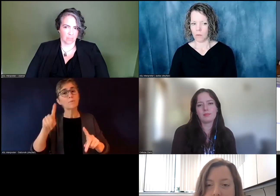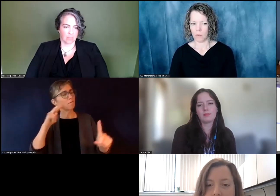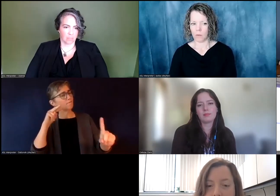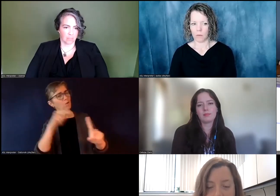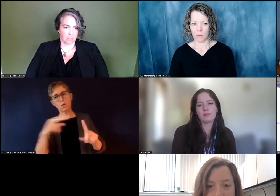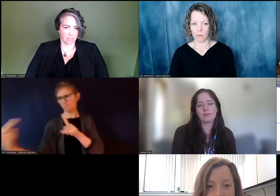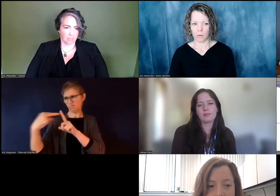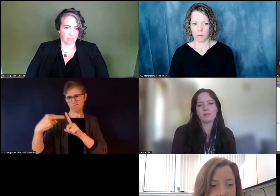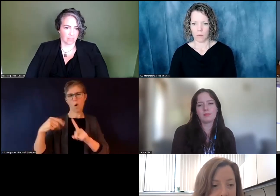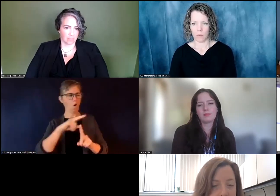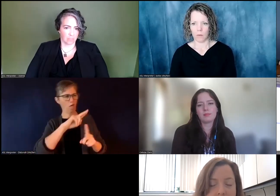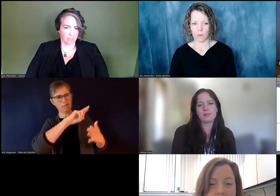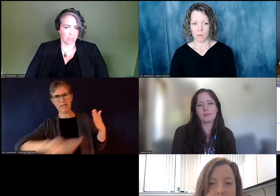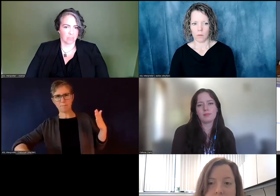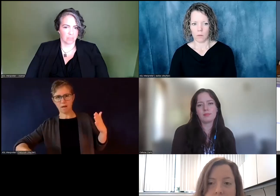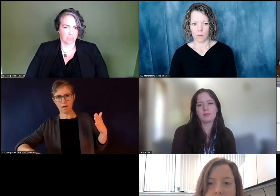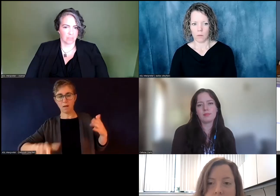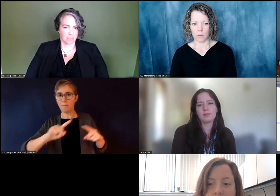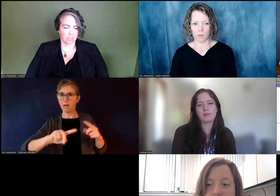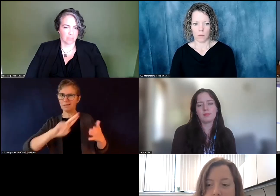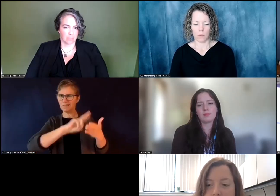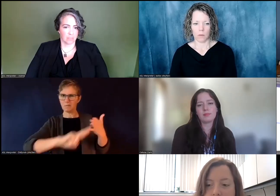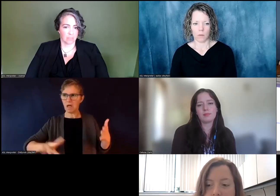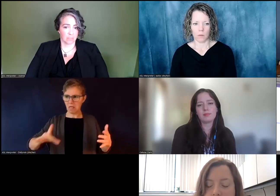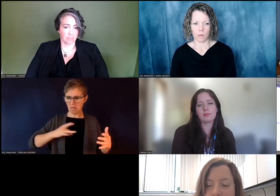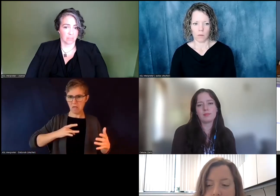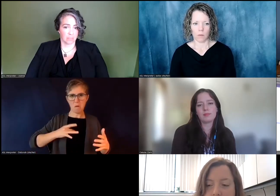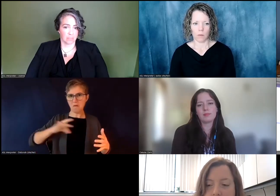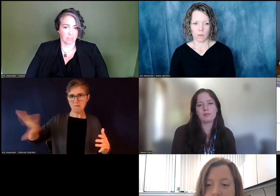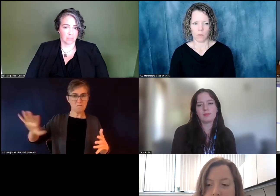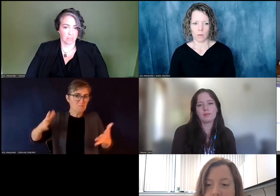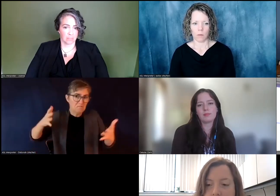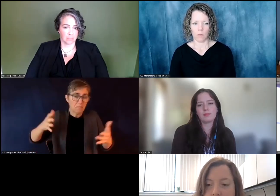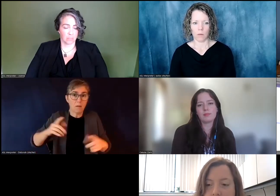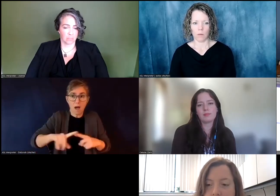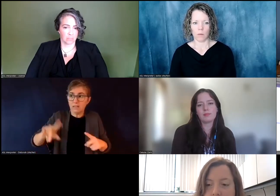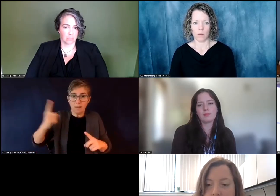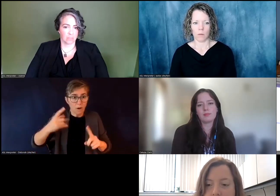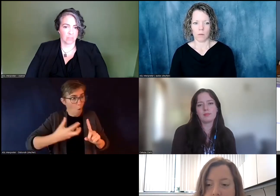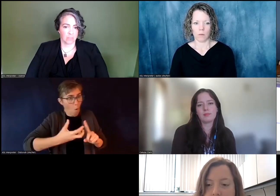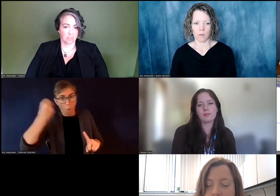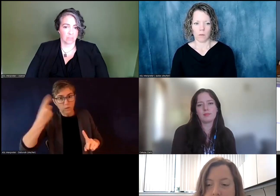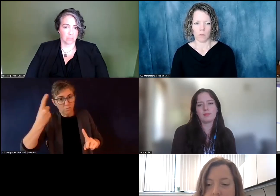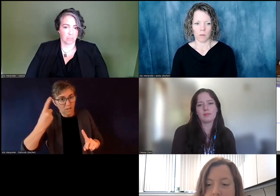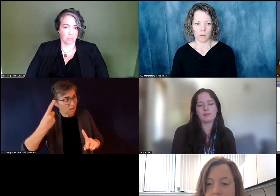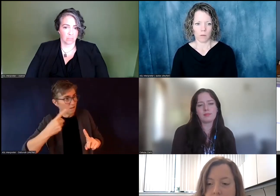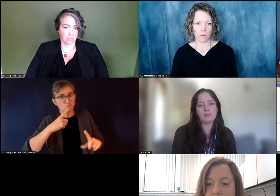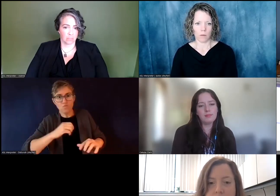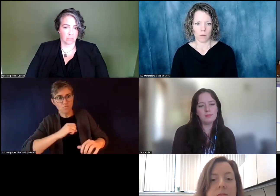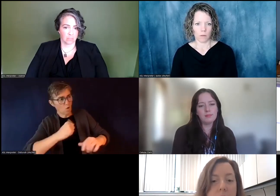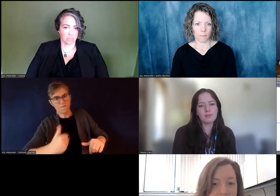being withheld because of who I am or how I present, that's discrimination.